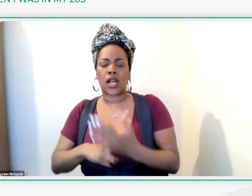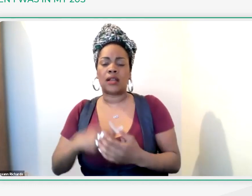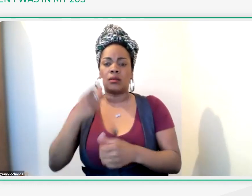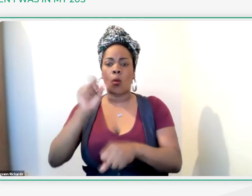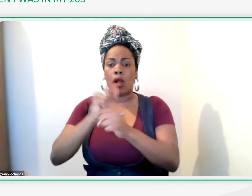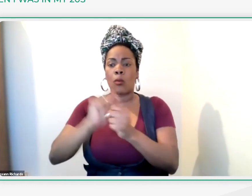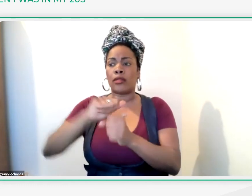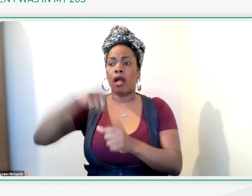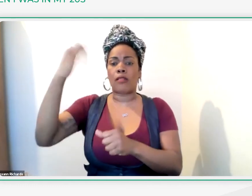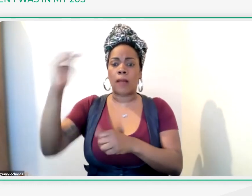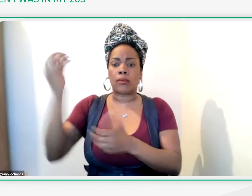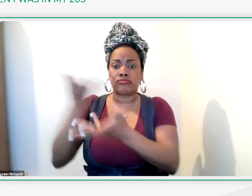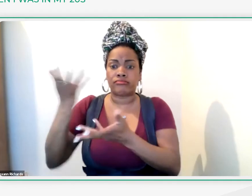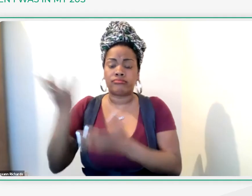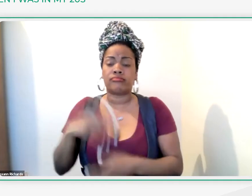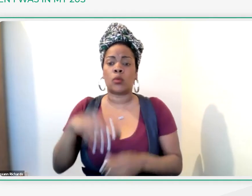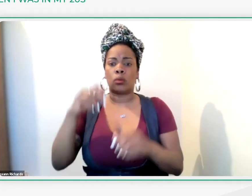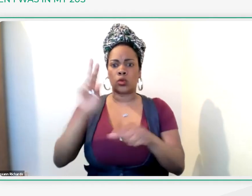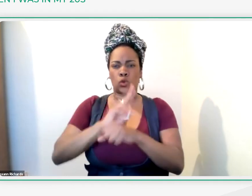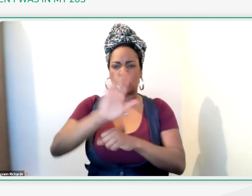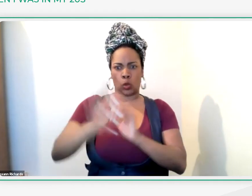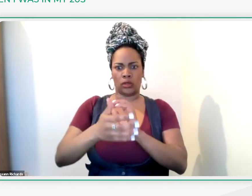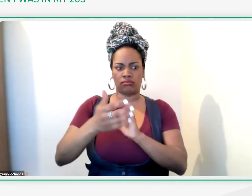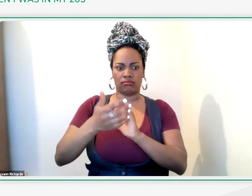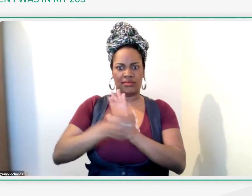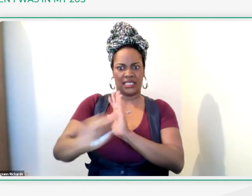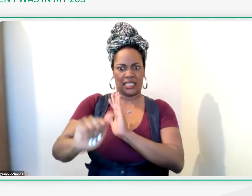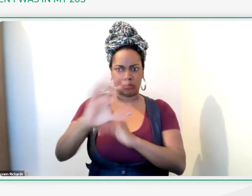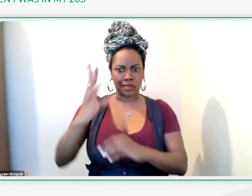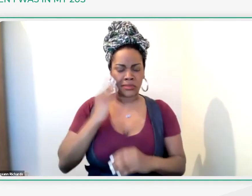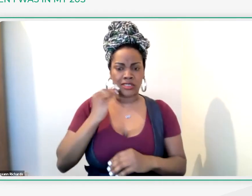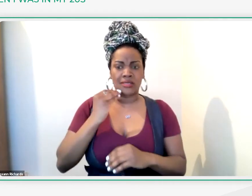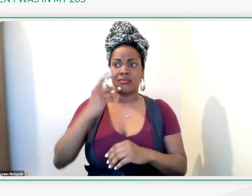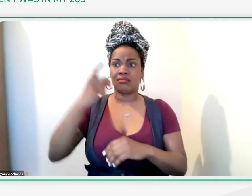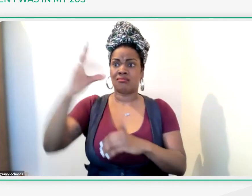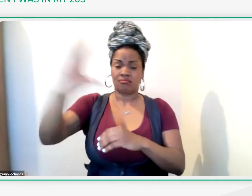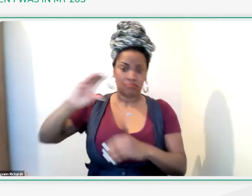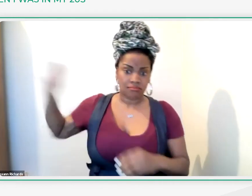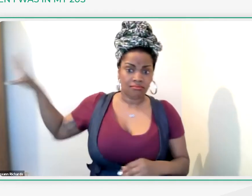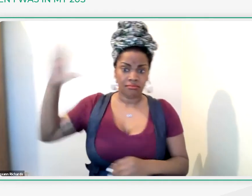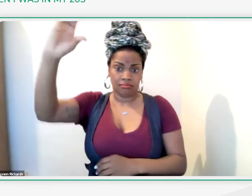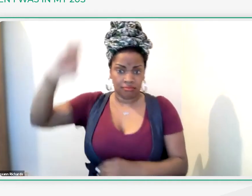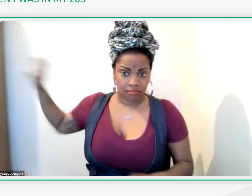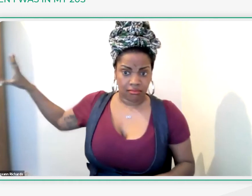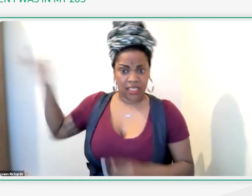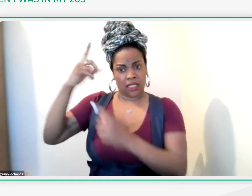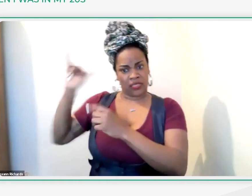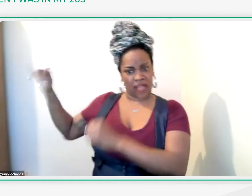If you have your main job, you may, you know, contract and work with another company to use your skills and experience.